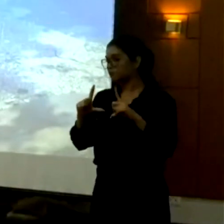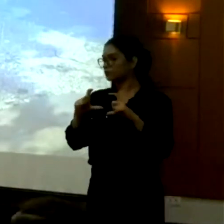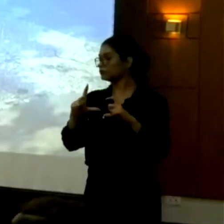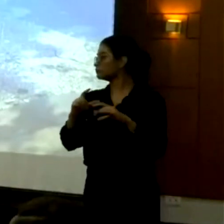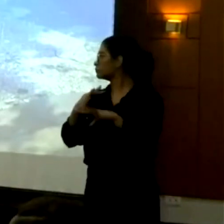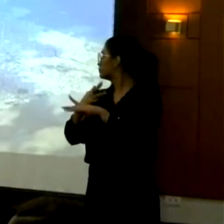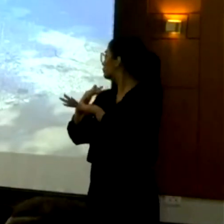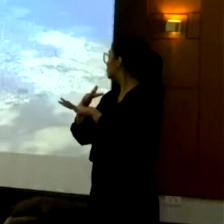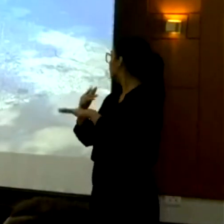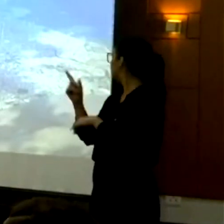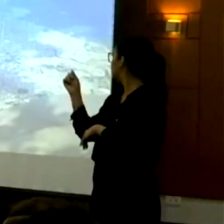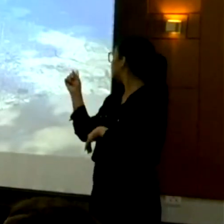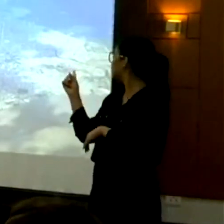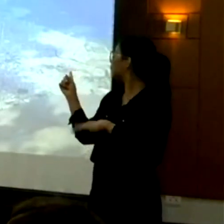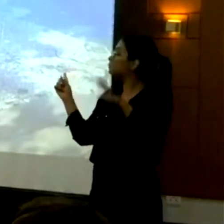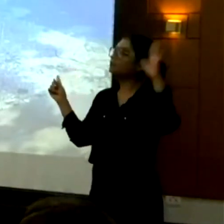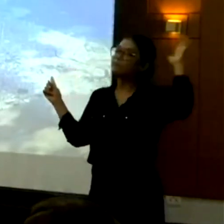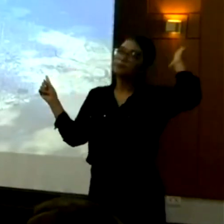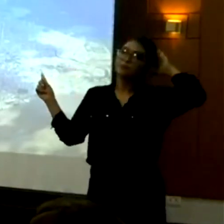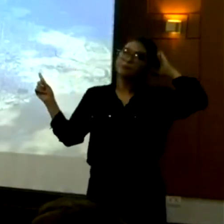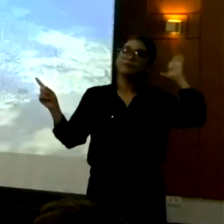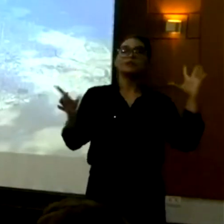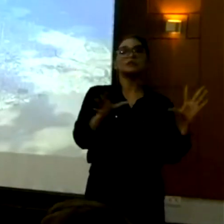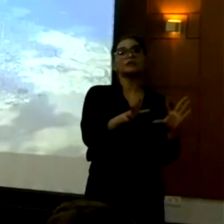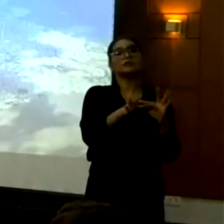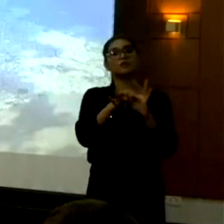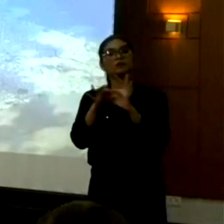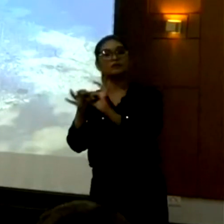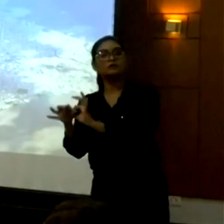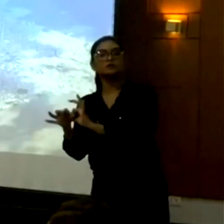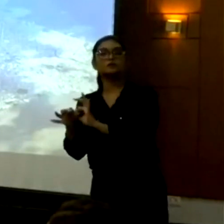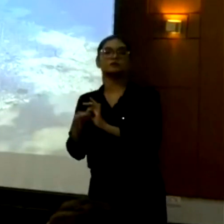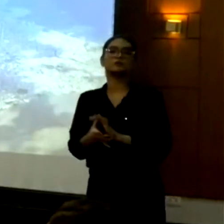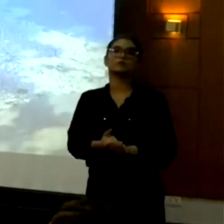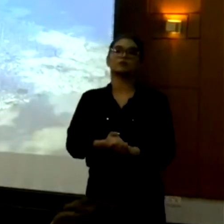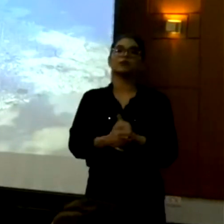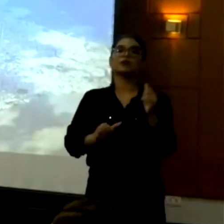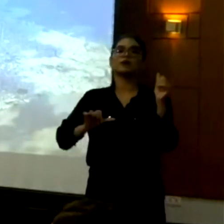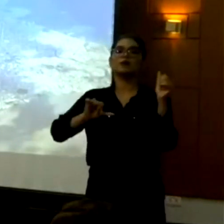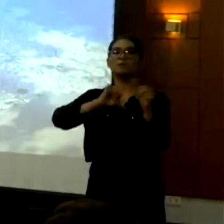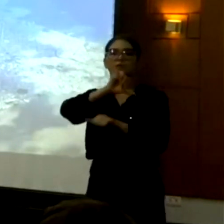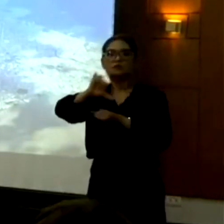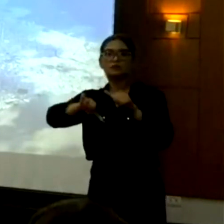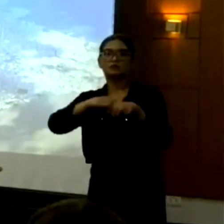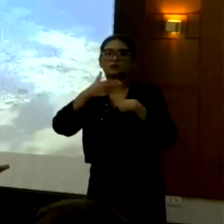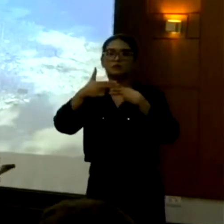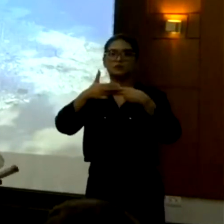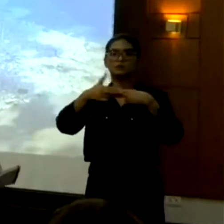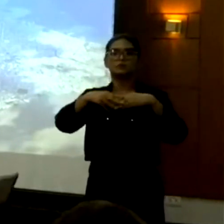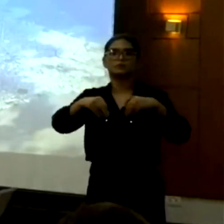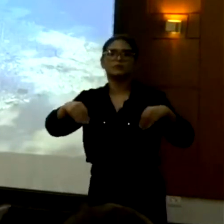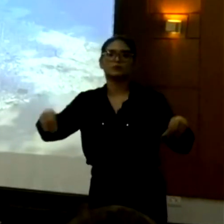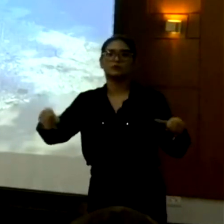so in this context of changes in the USE of Earth's cover, in this context of